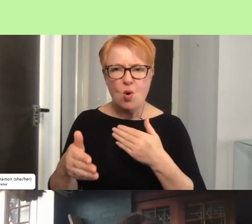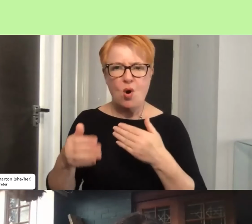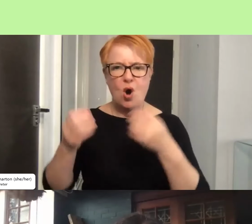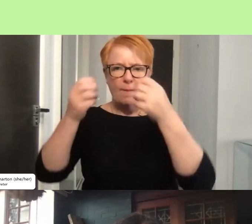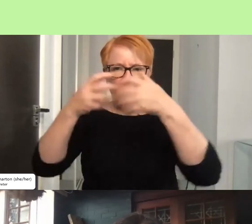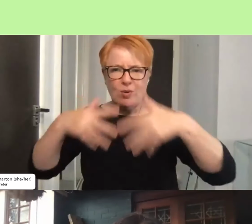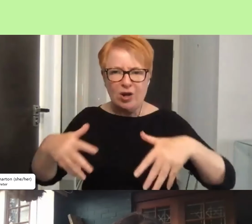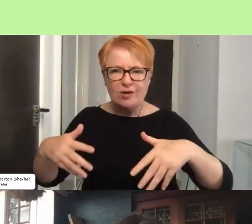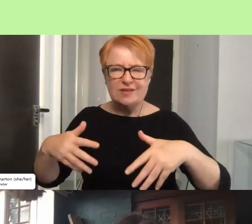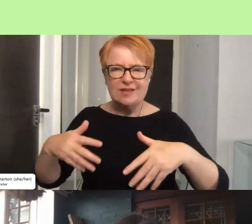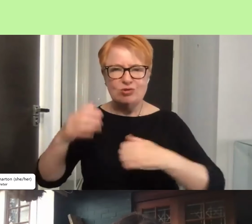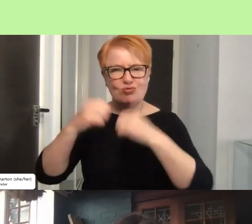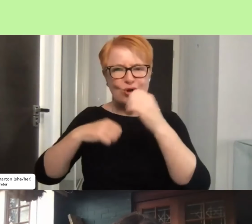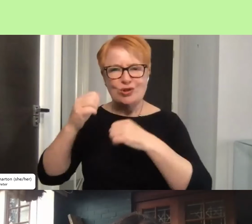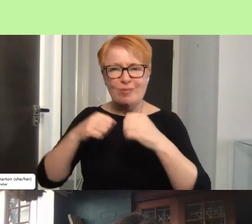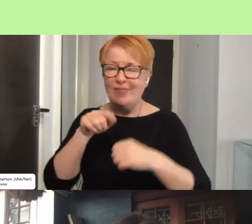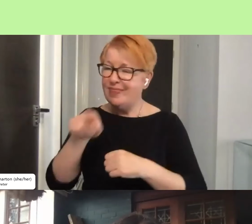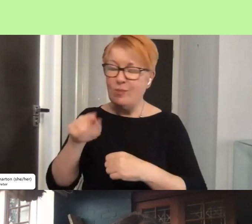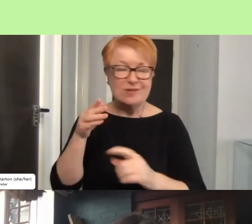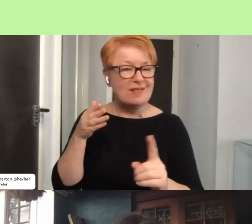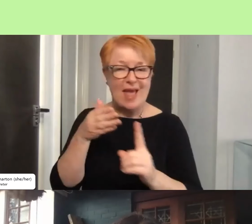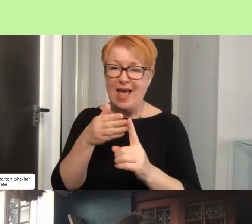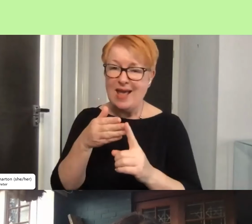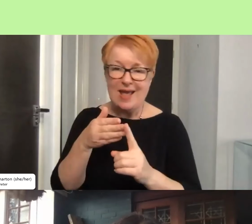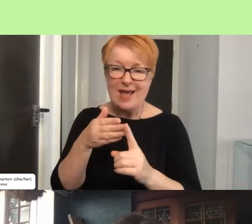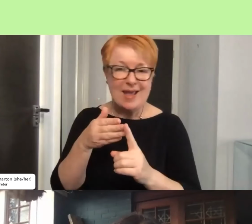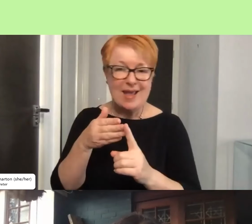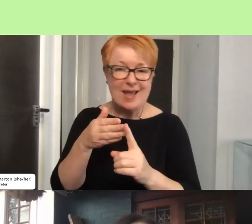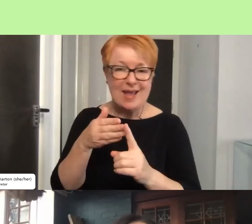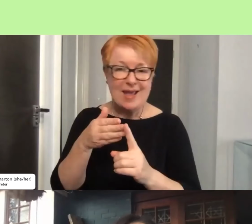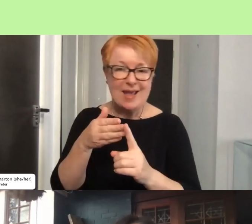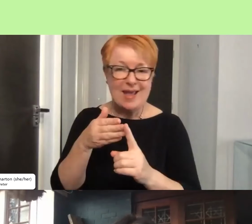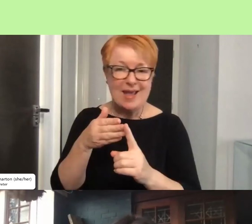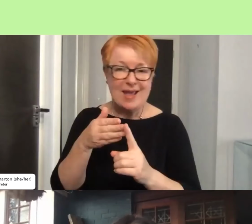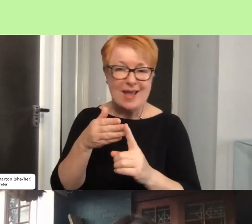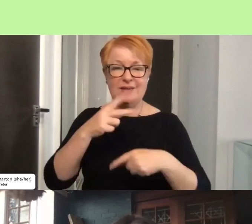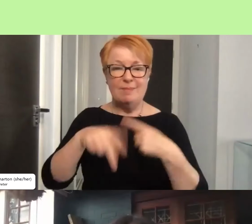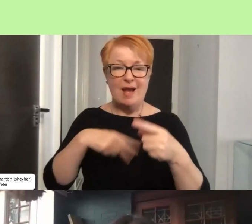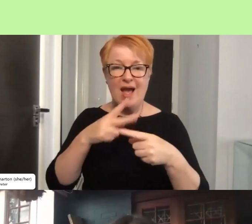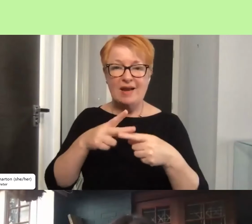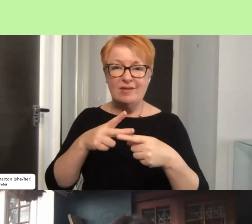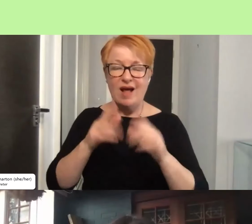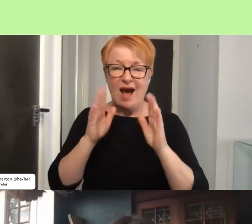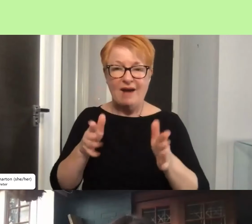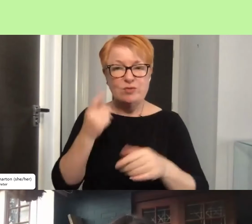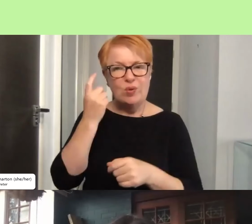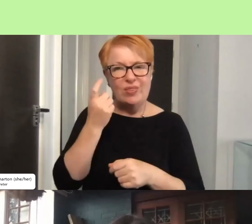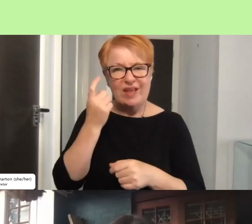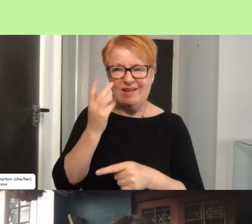idea developed first place when those biennials started you know into reading the format. Okay, is this a liberating format?